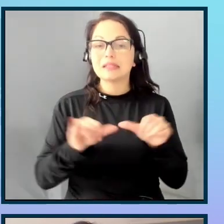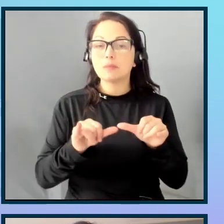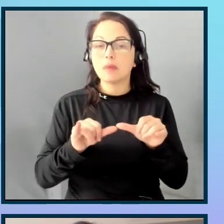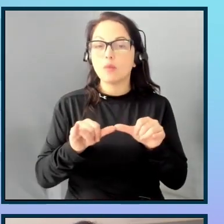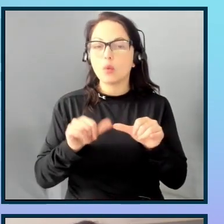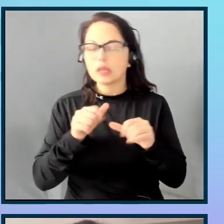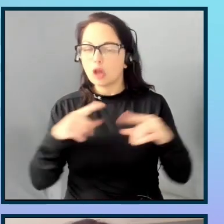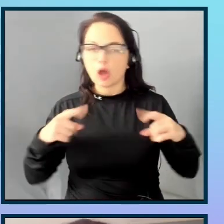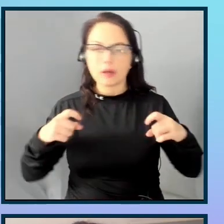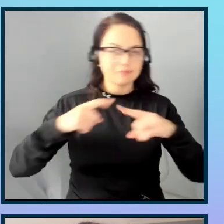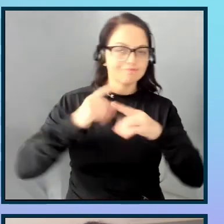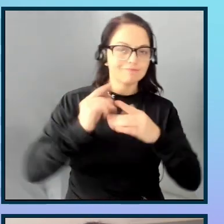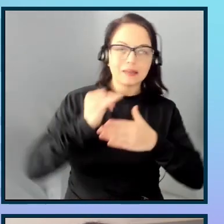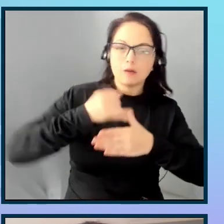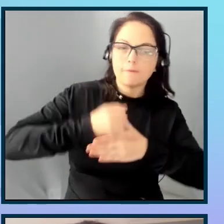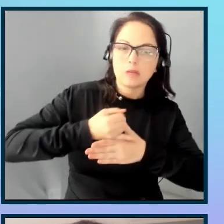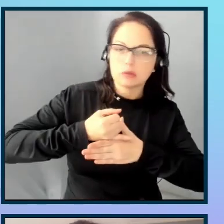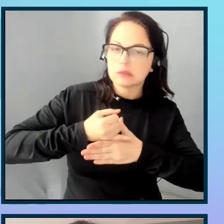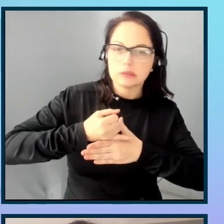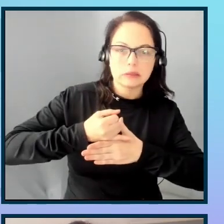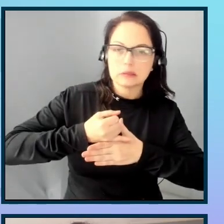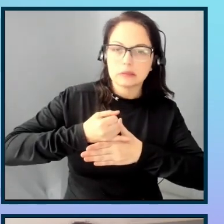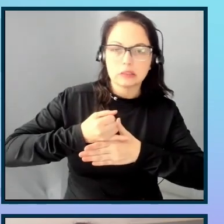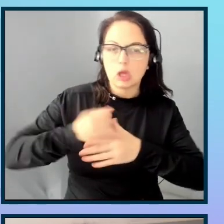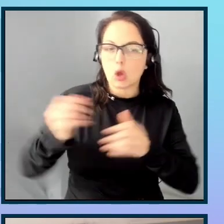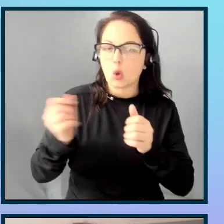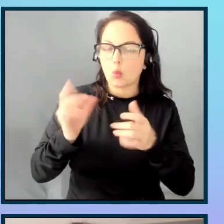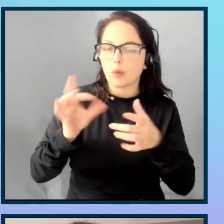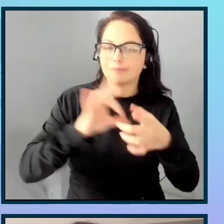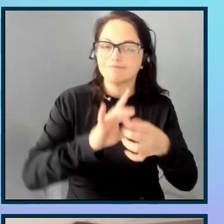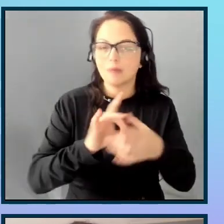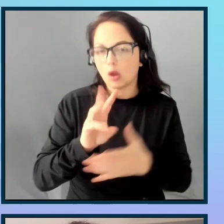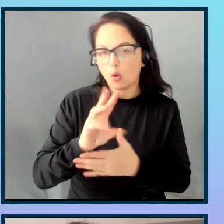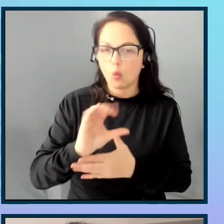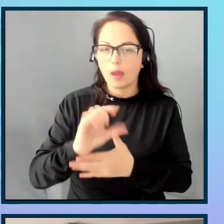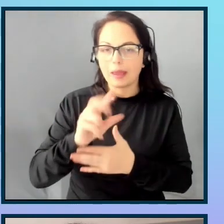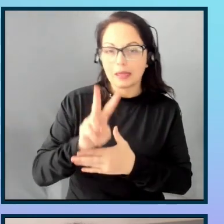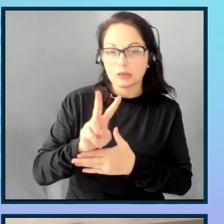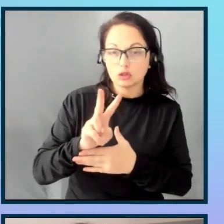that exist in WCAG 2, which has certain areas. Certain errors are not allowed,